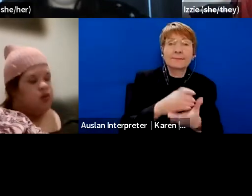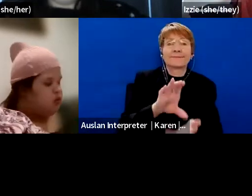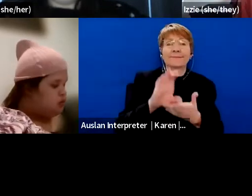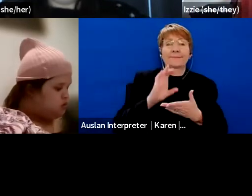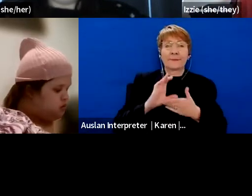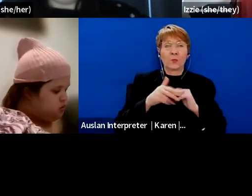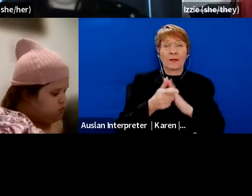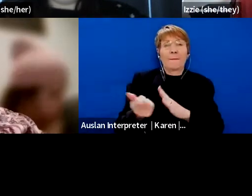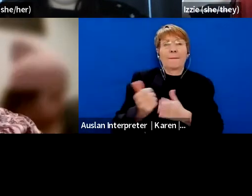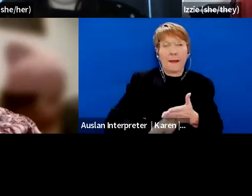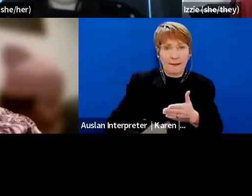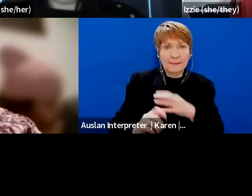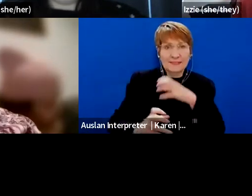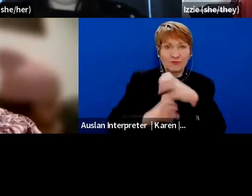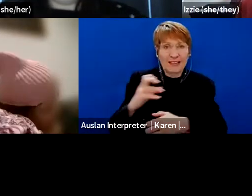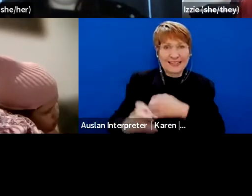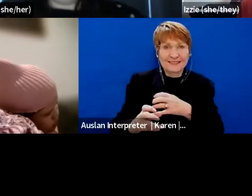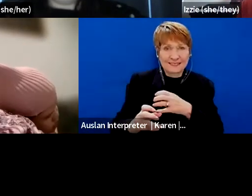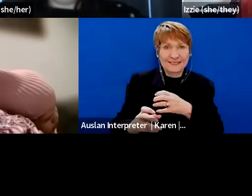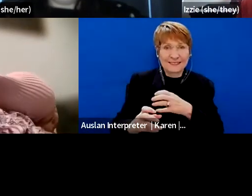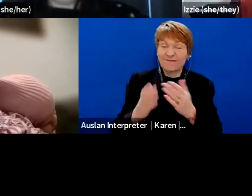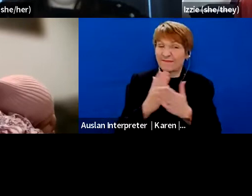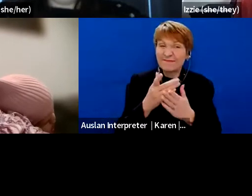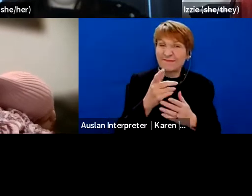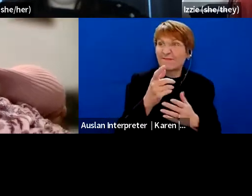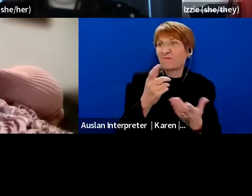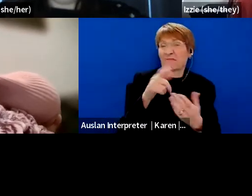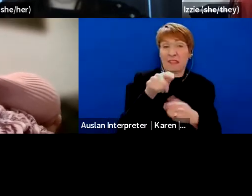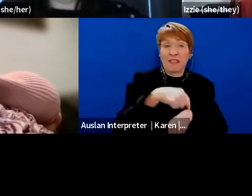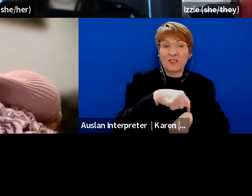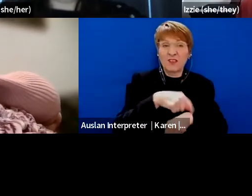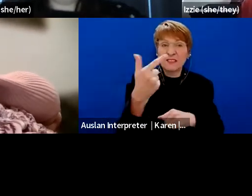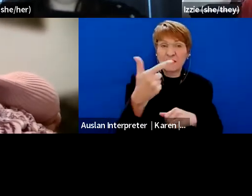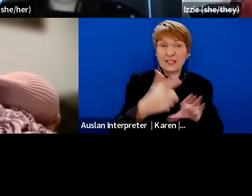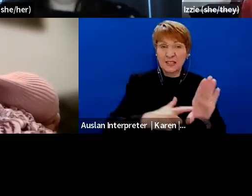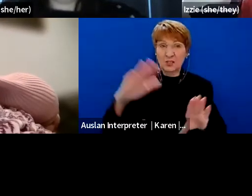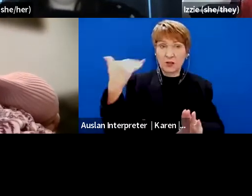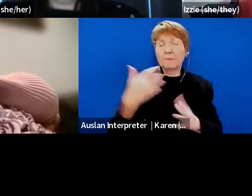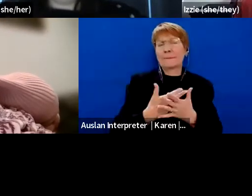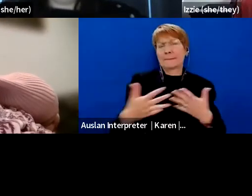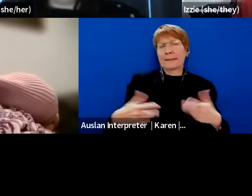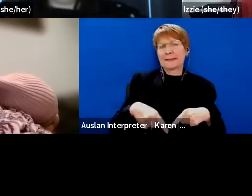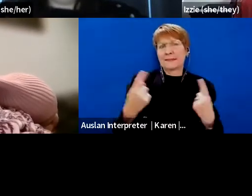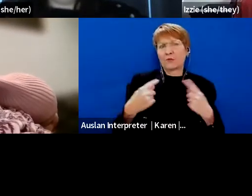But yeah, I just think that administers almost 17 years ago so things were a lot different to what it is now.